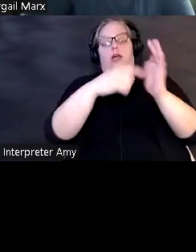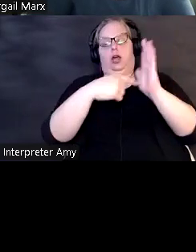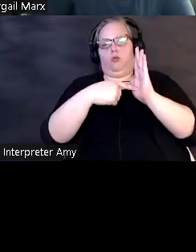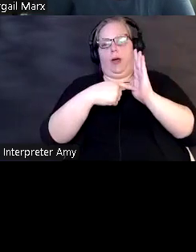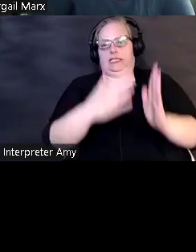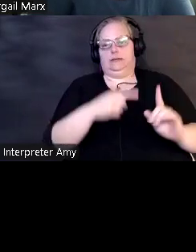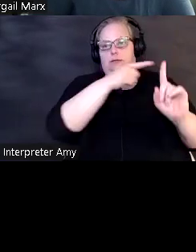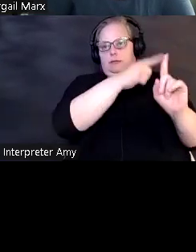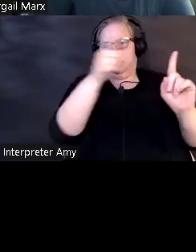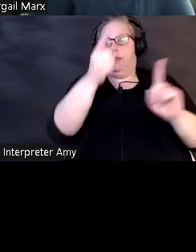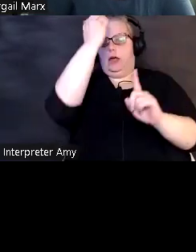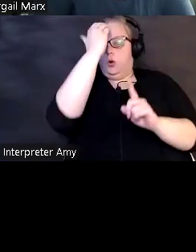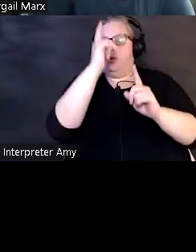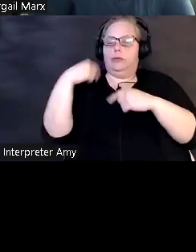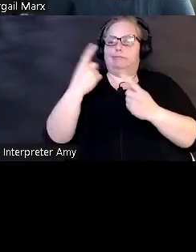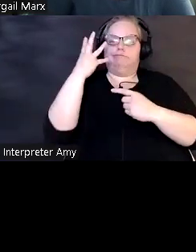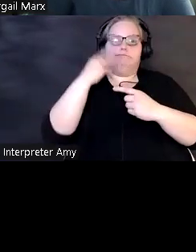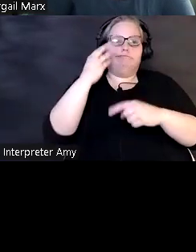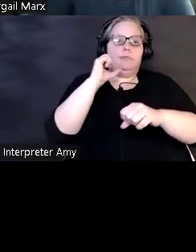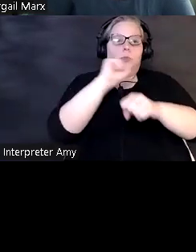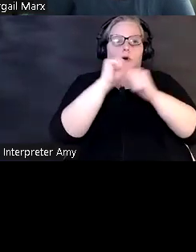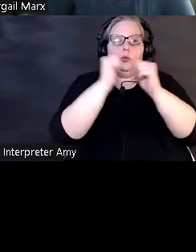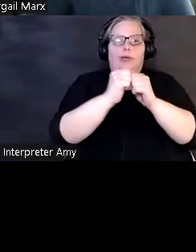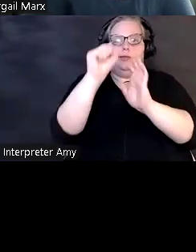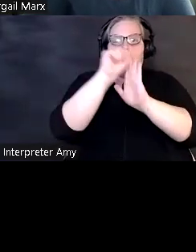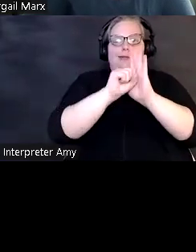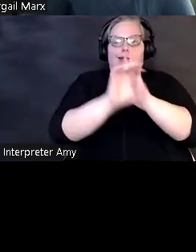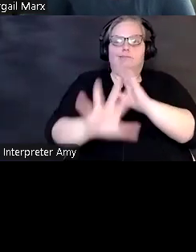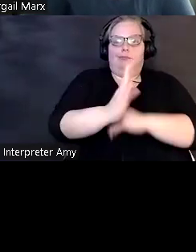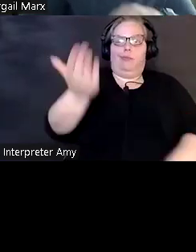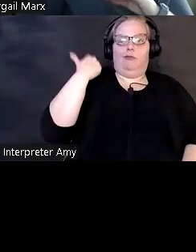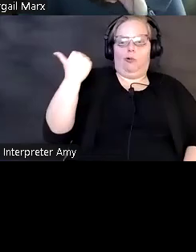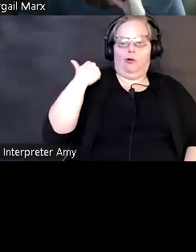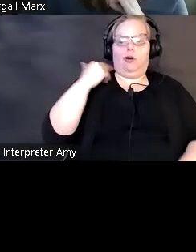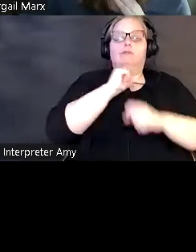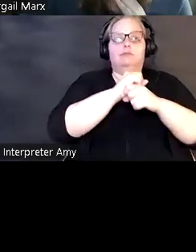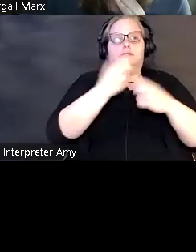worked with in different areas of the state in the past that have experience with AAC.